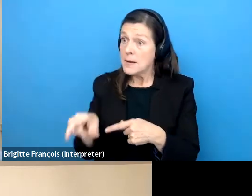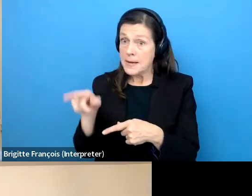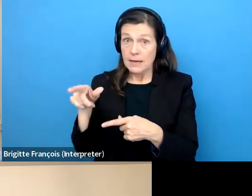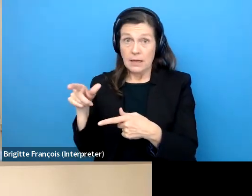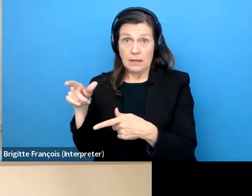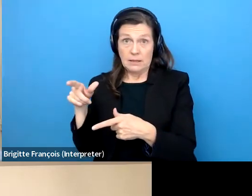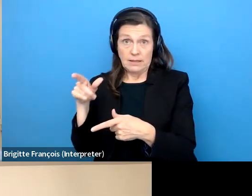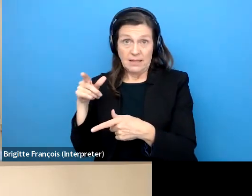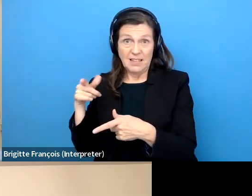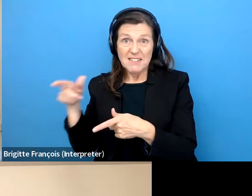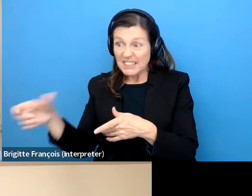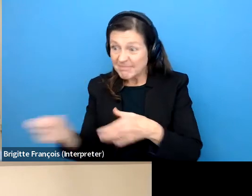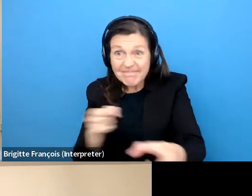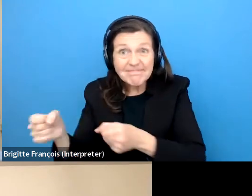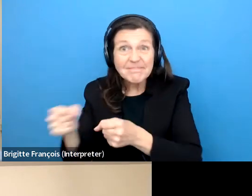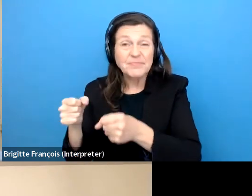and bring perpetrators to justice.